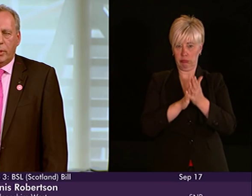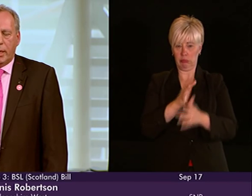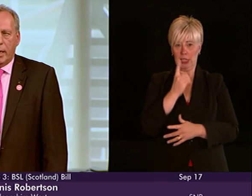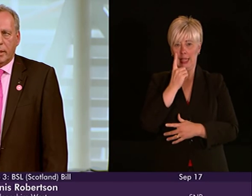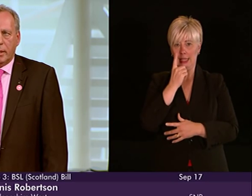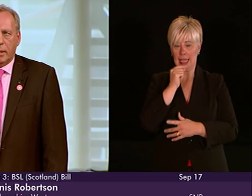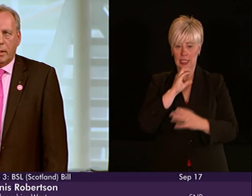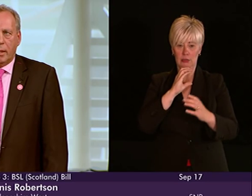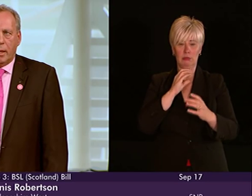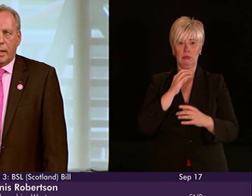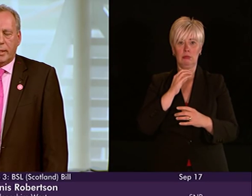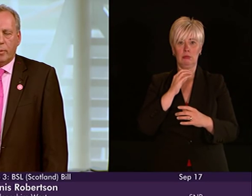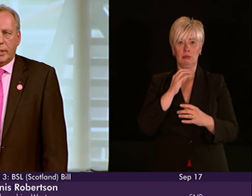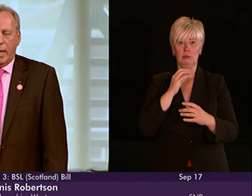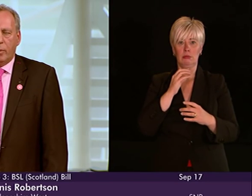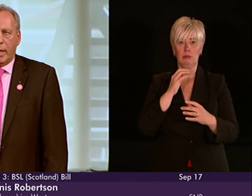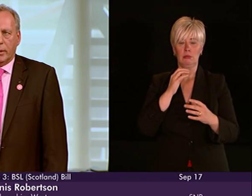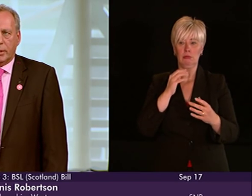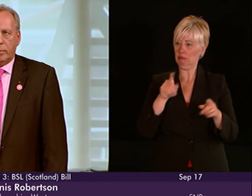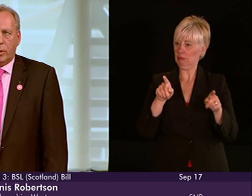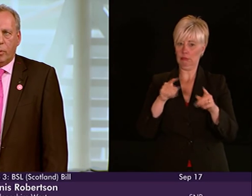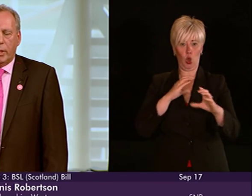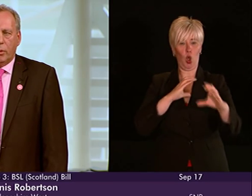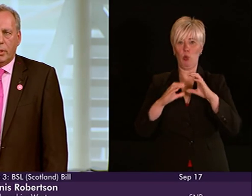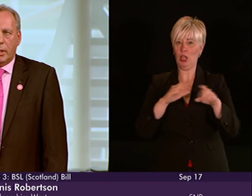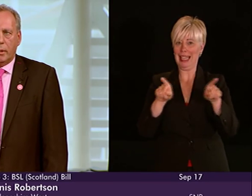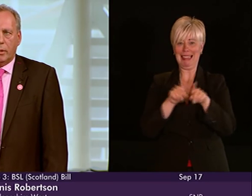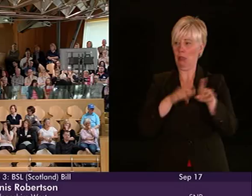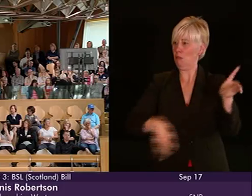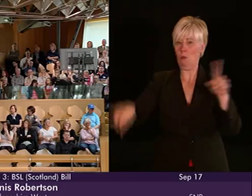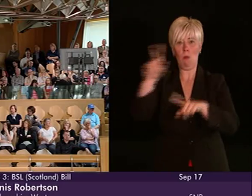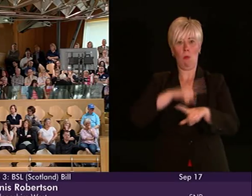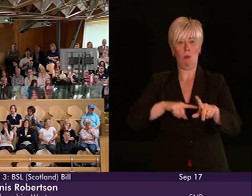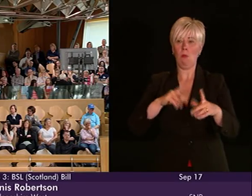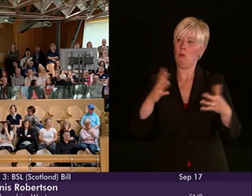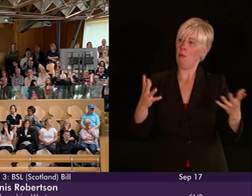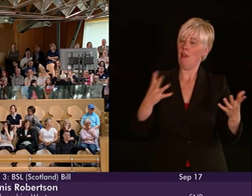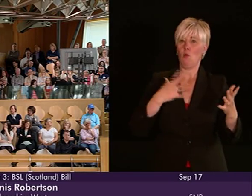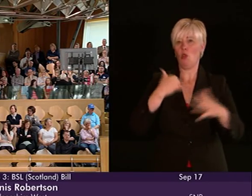communicate the same as anyone else. If they are going to make an appointment with their